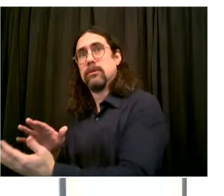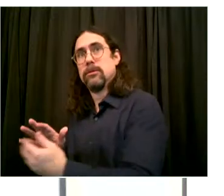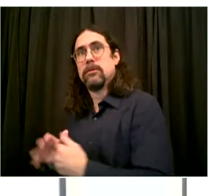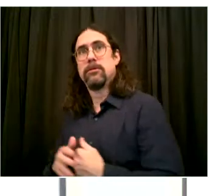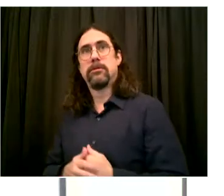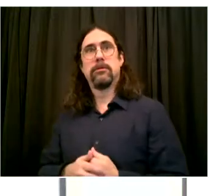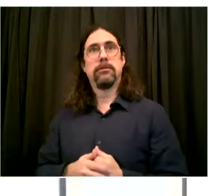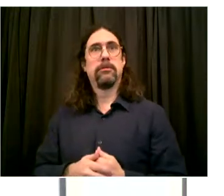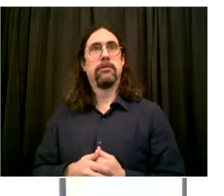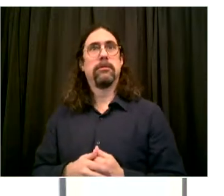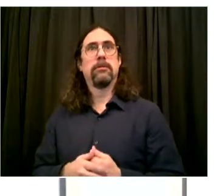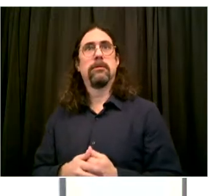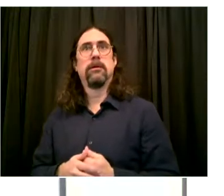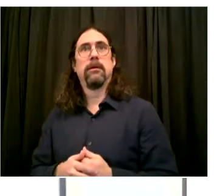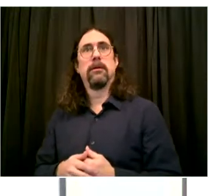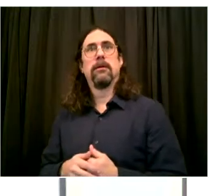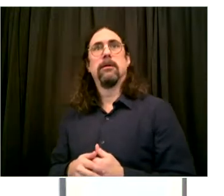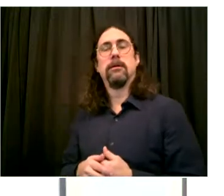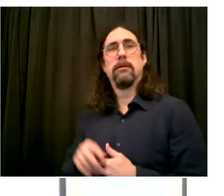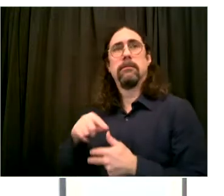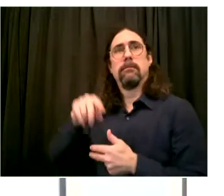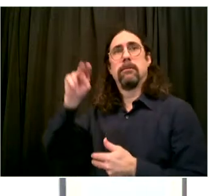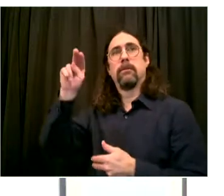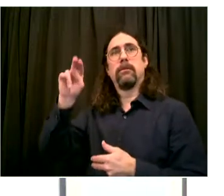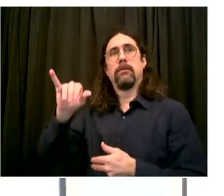WAYS. THE FIRST IS ENSURING THAT THE SITES THAT WE HAVE SET UP,